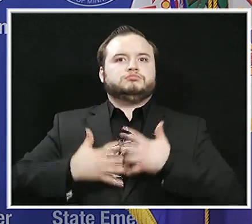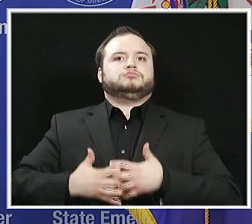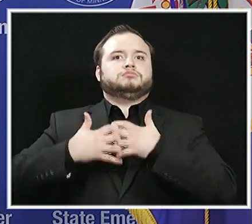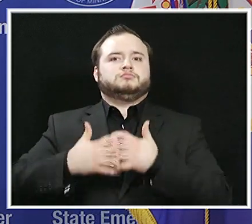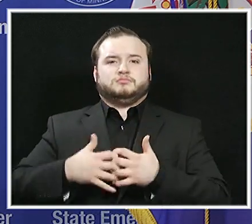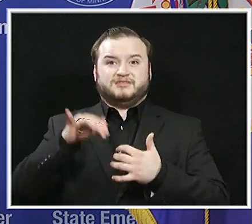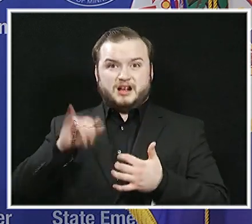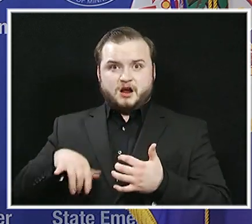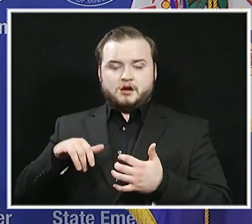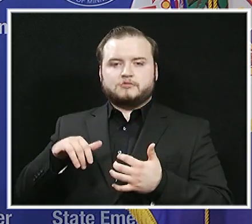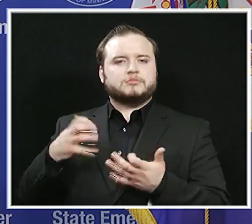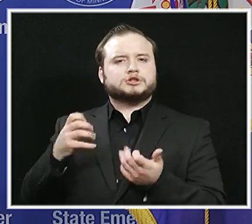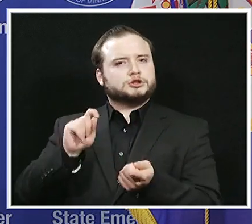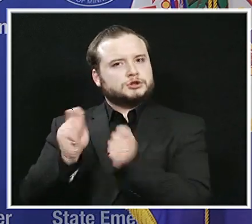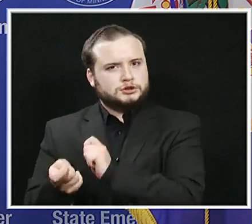be